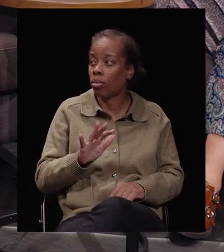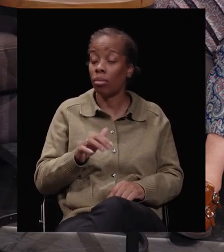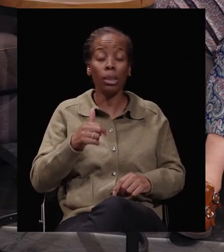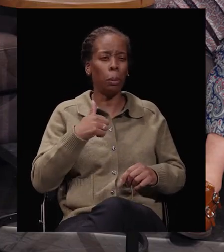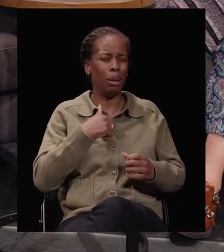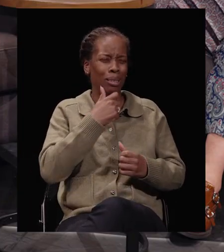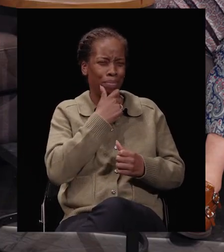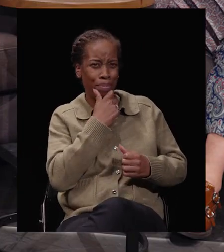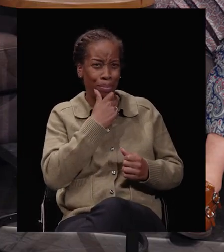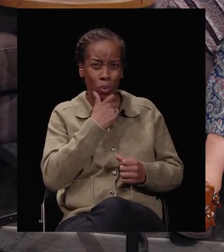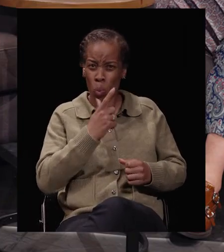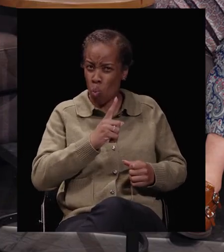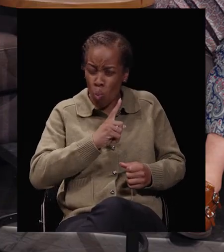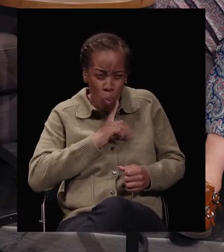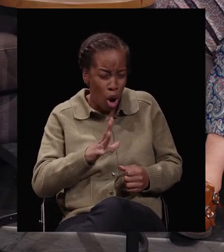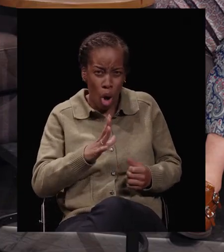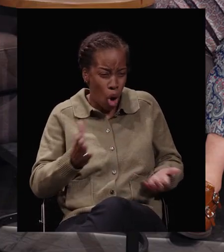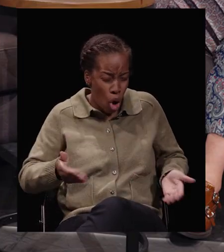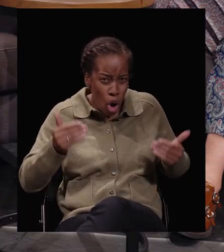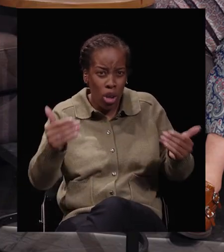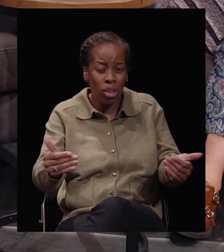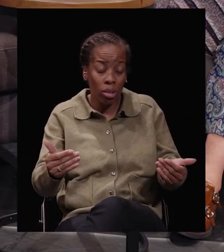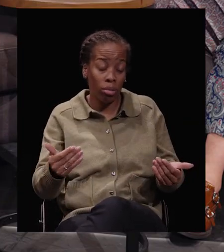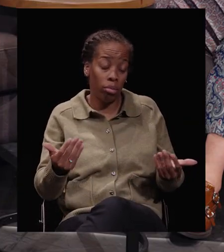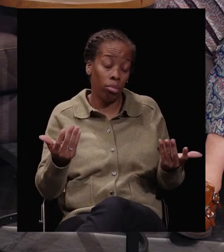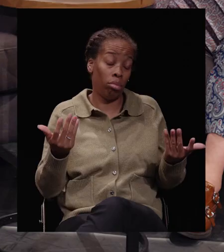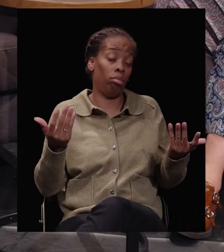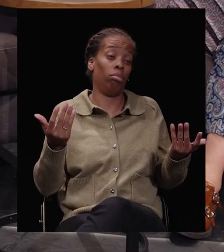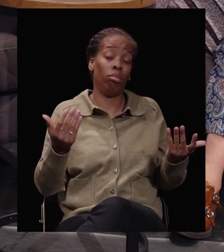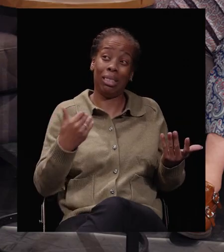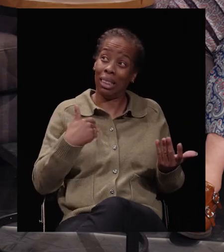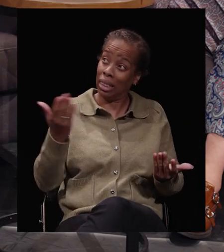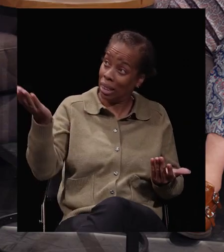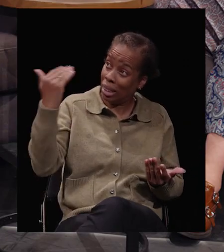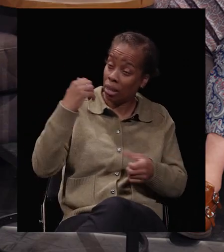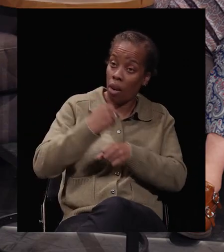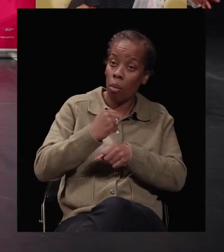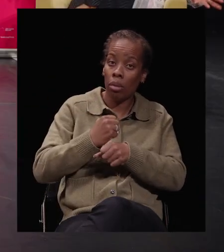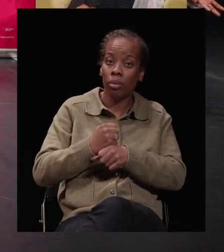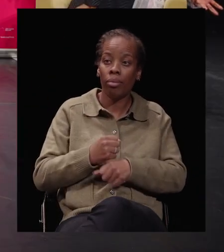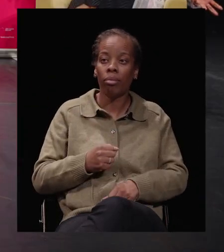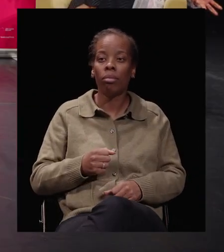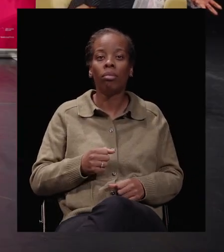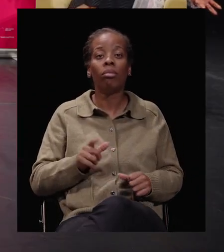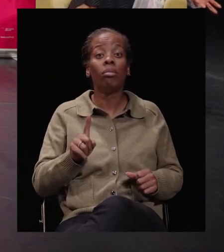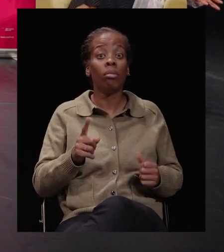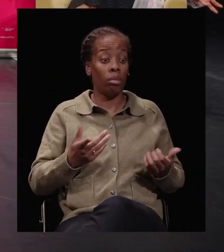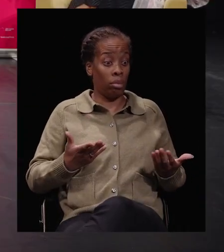but I feel like there's quite obvious answers and they are questions for government. But that's like pushing water uphill at present when we look at what priorities are.